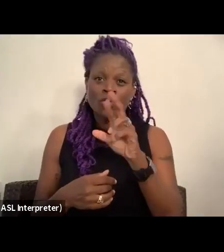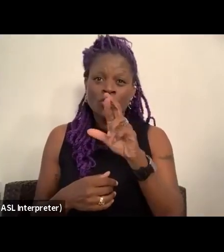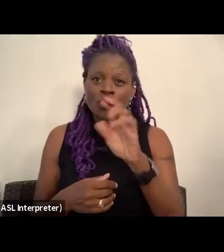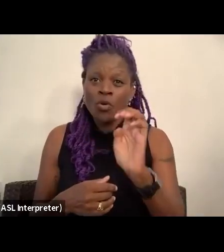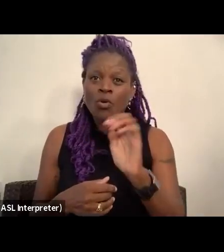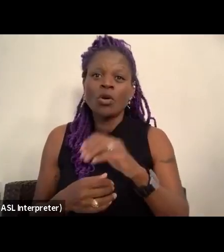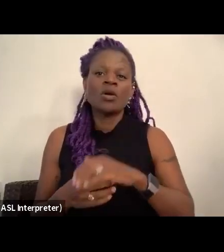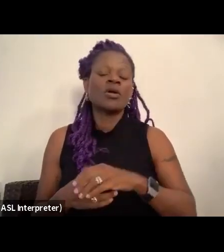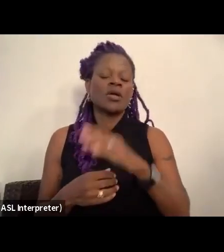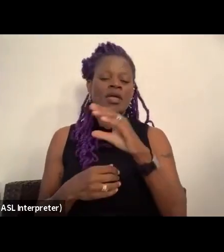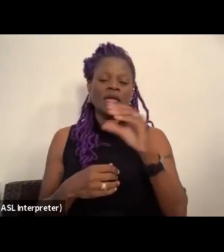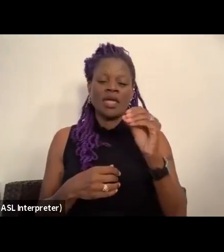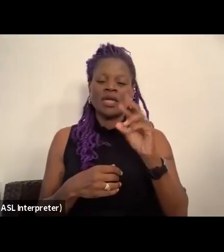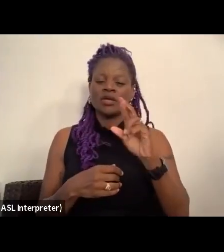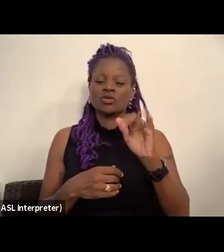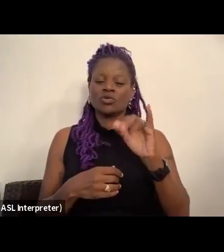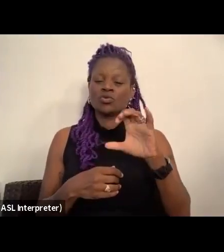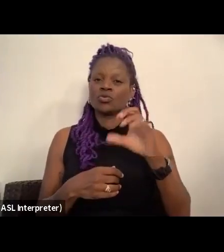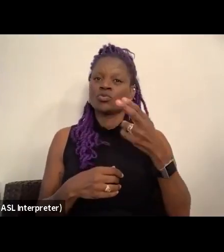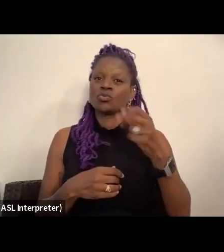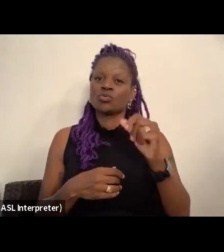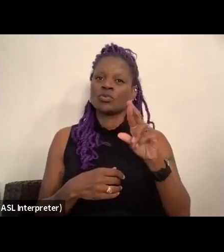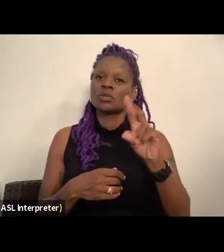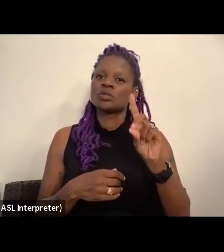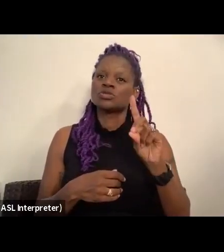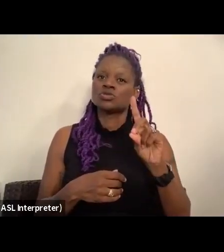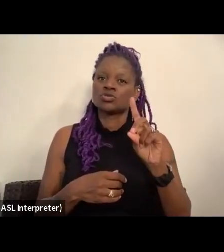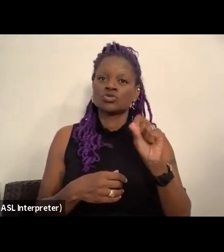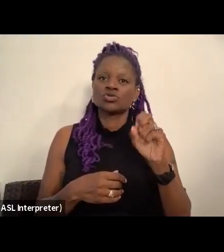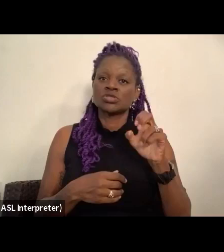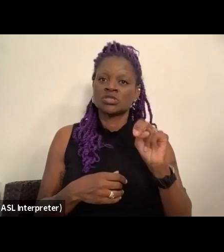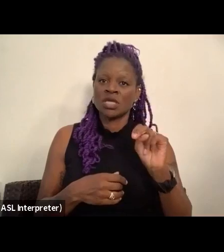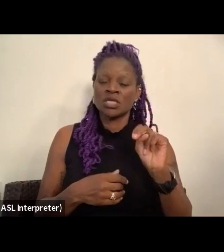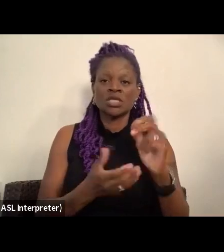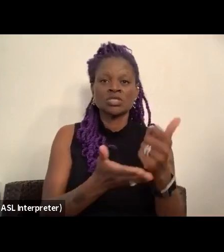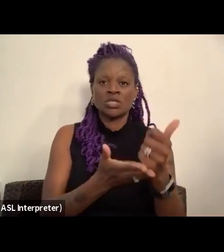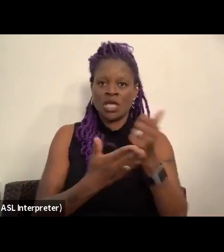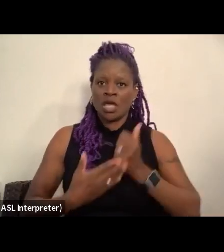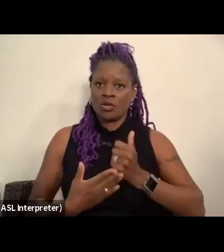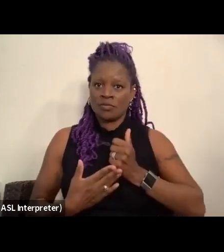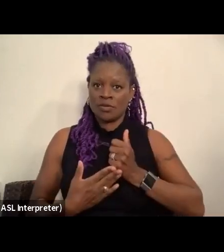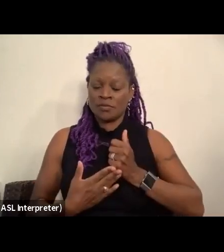increase our supply so that we can reach more people. Along those lines, I'm happy to report